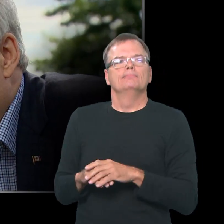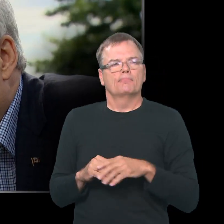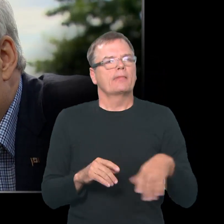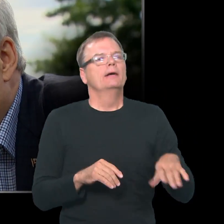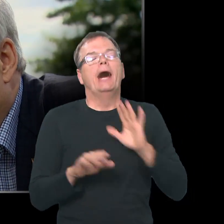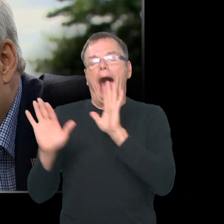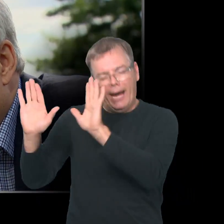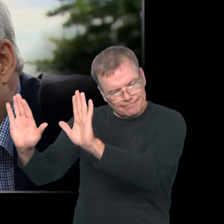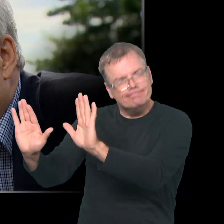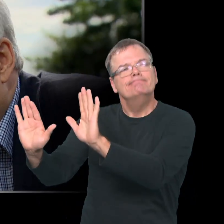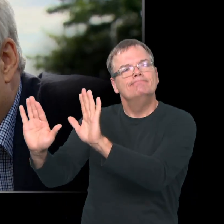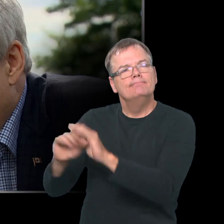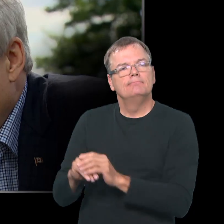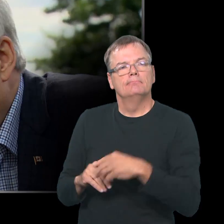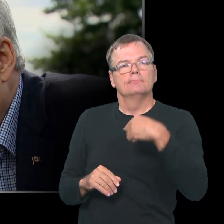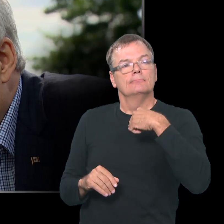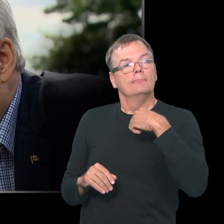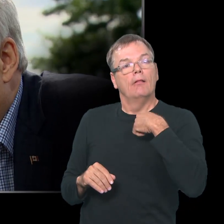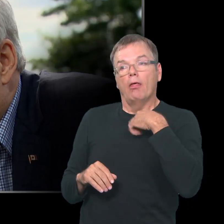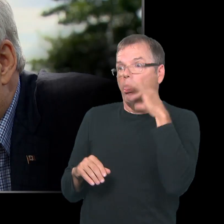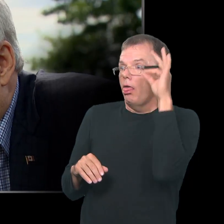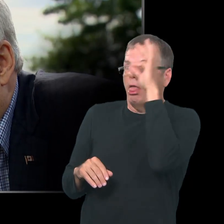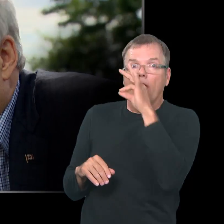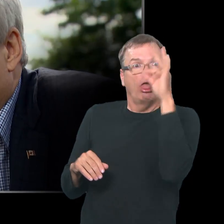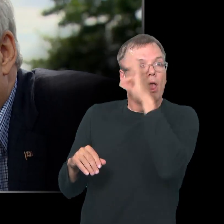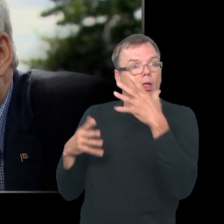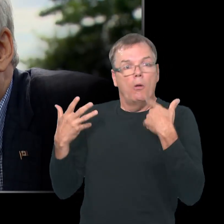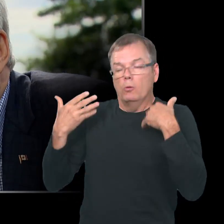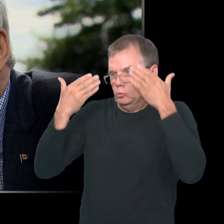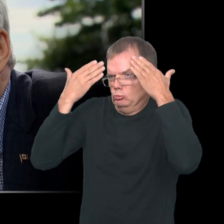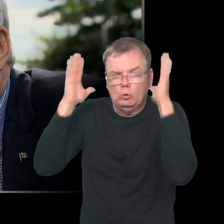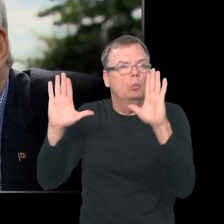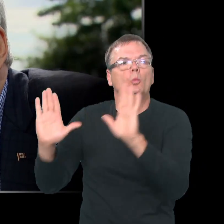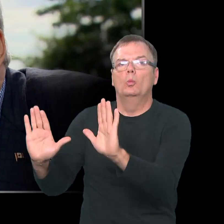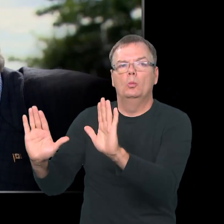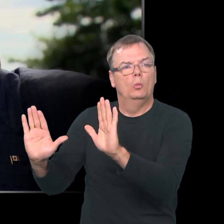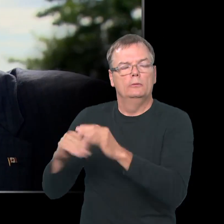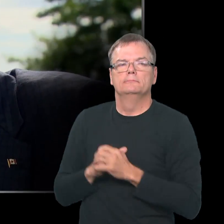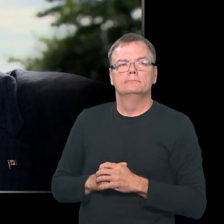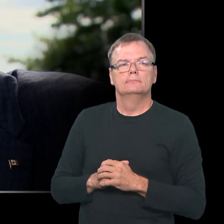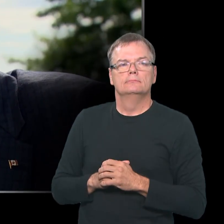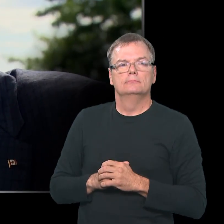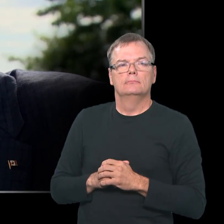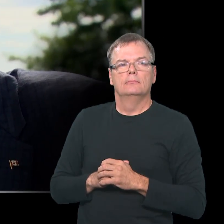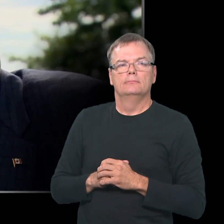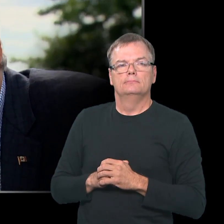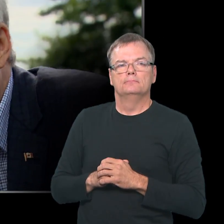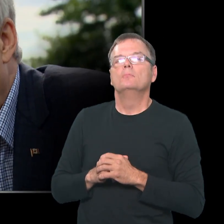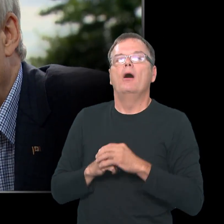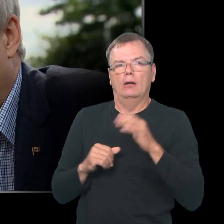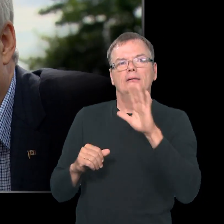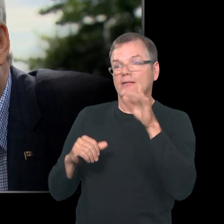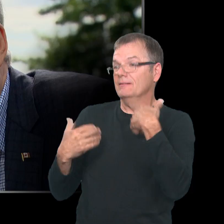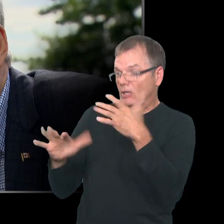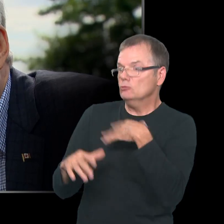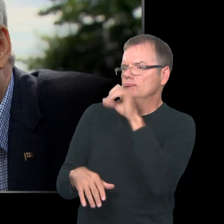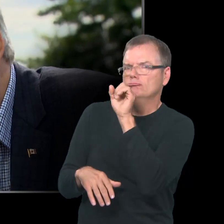But I will say this: This was, not only did I not know, this was obviously completely contrary to what I wanted.